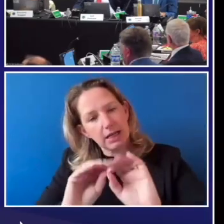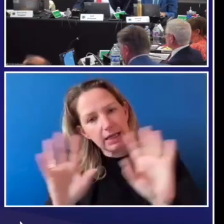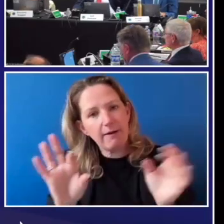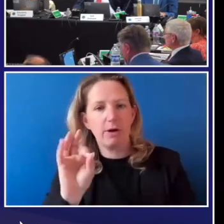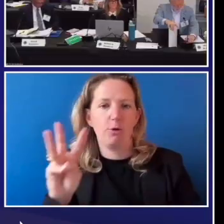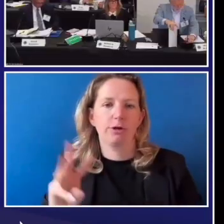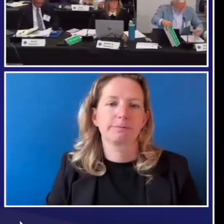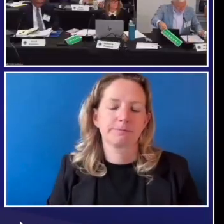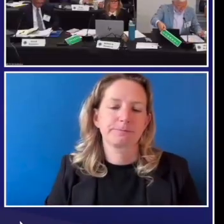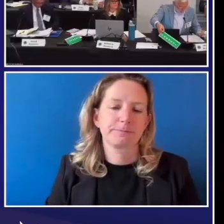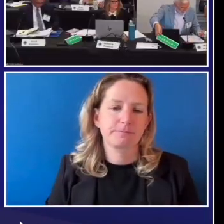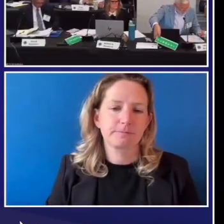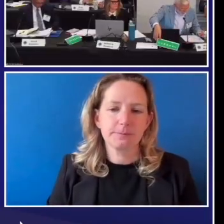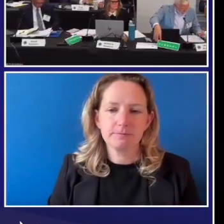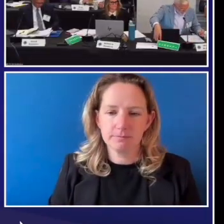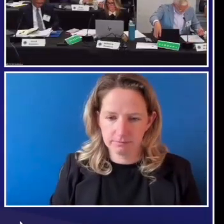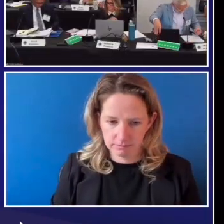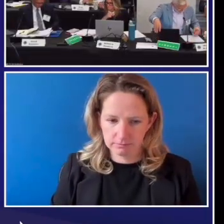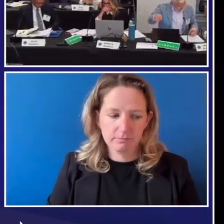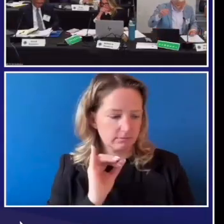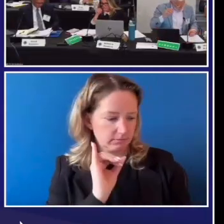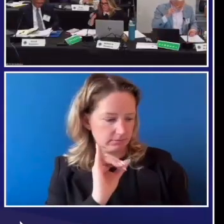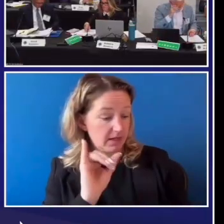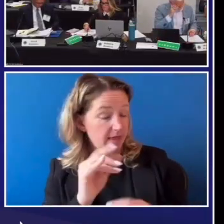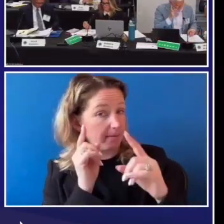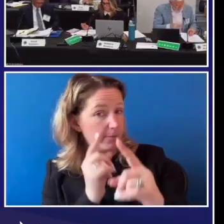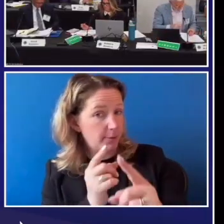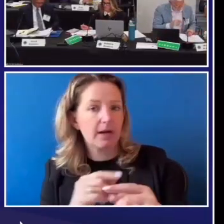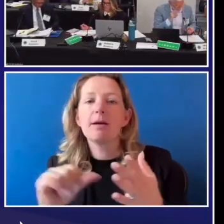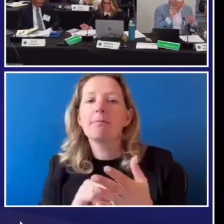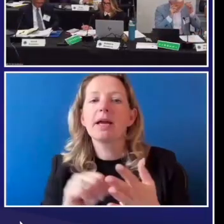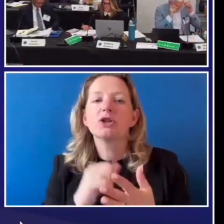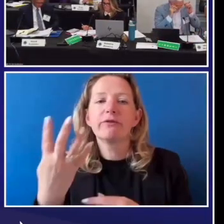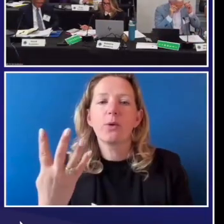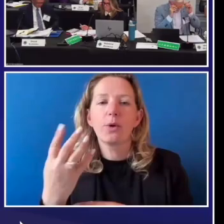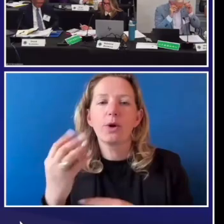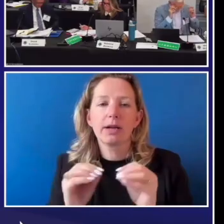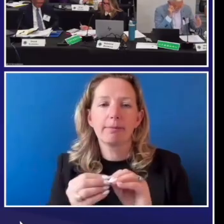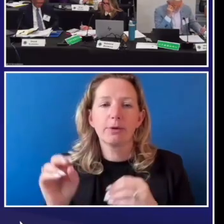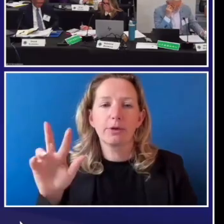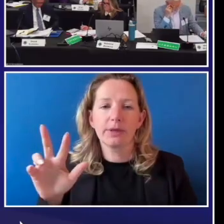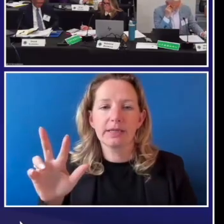So on that point, then on page four, number three, here we've said, if